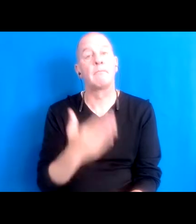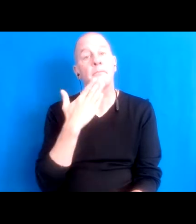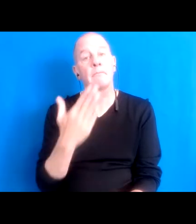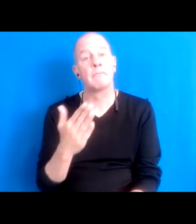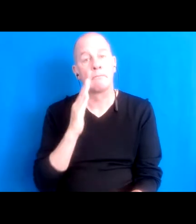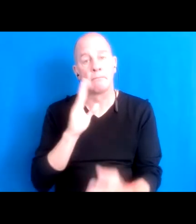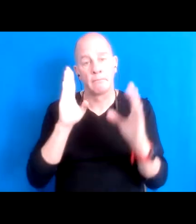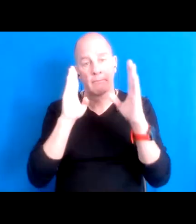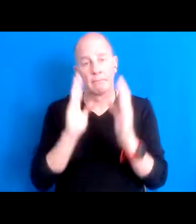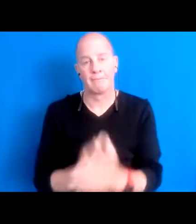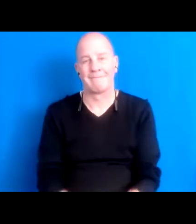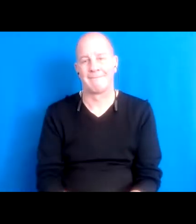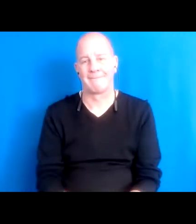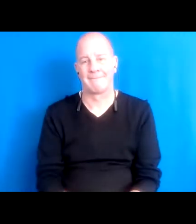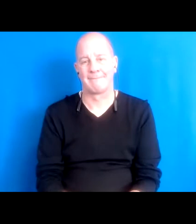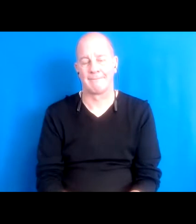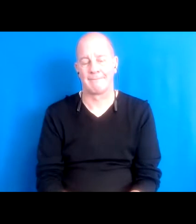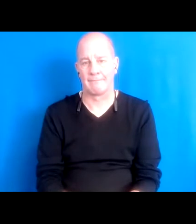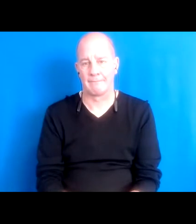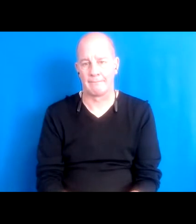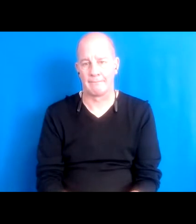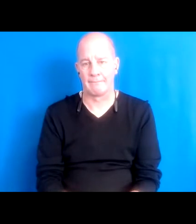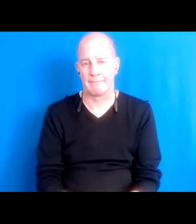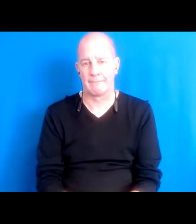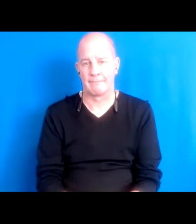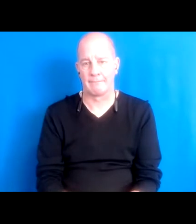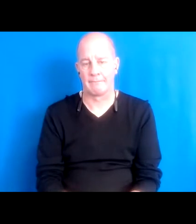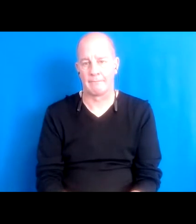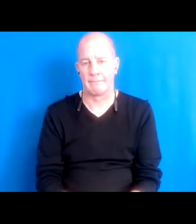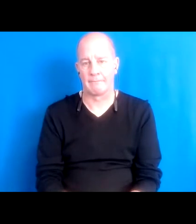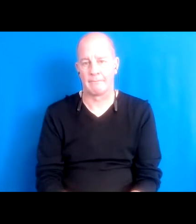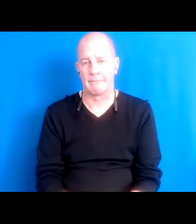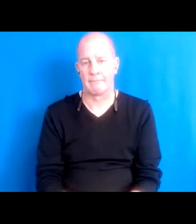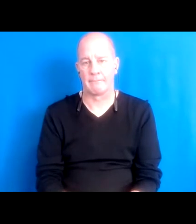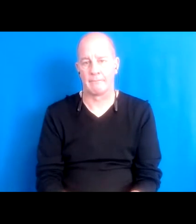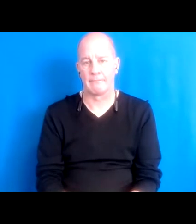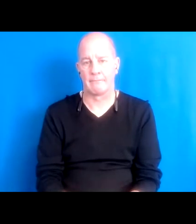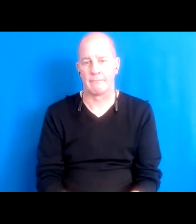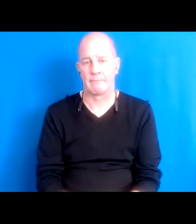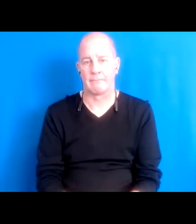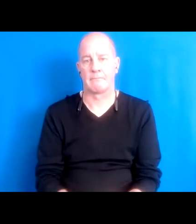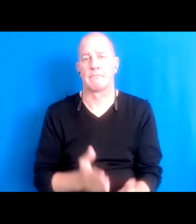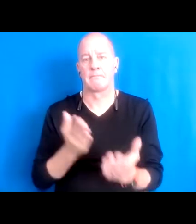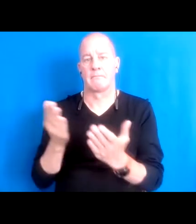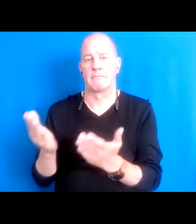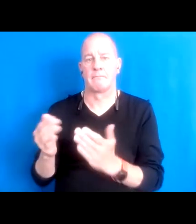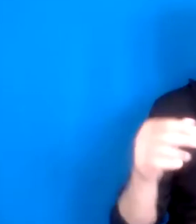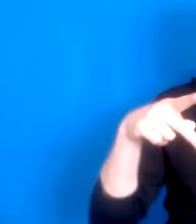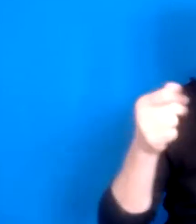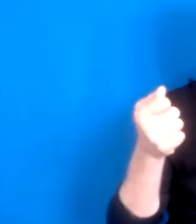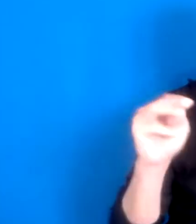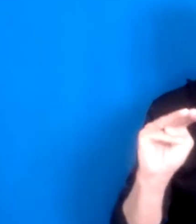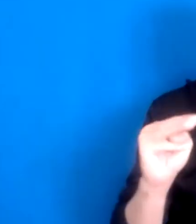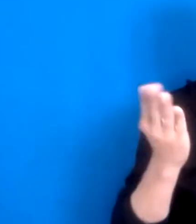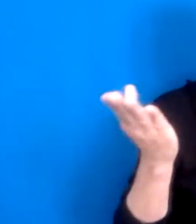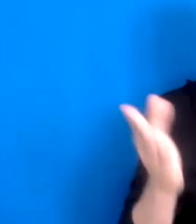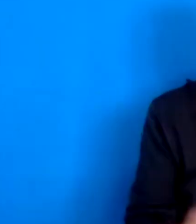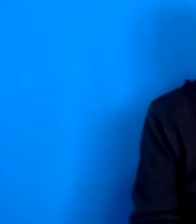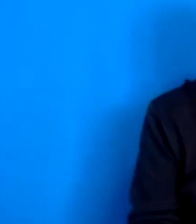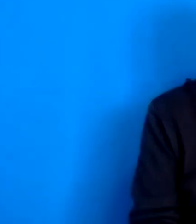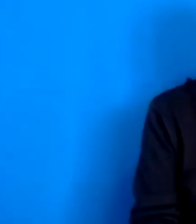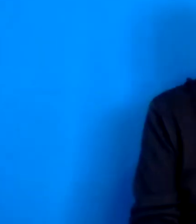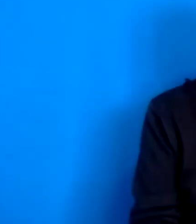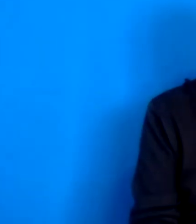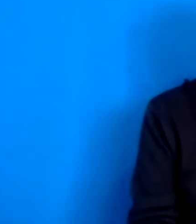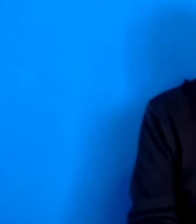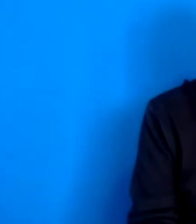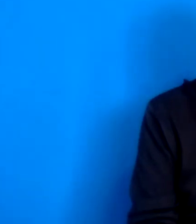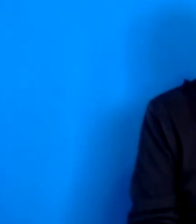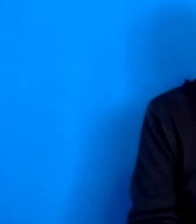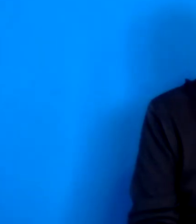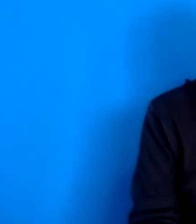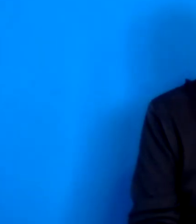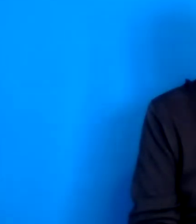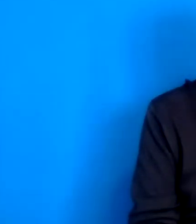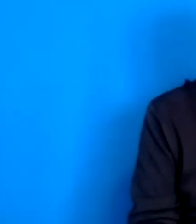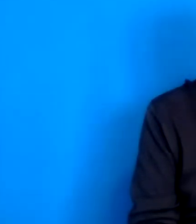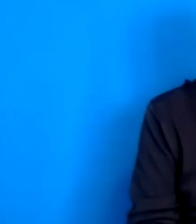15:47:00 Then I'll just pass it to pom 15:47:06 pom pom told me when a man boss to